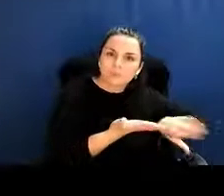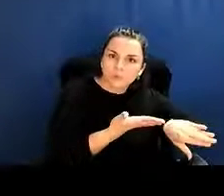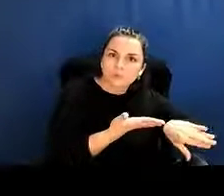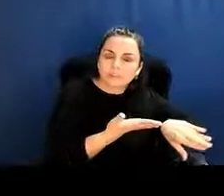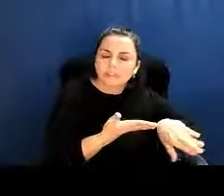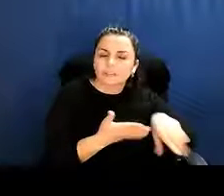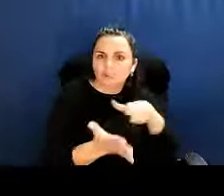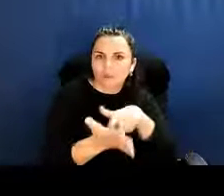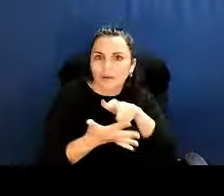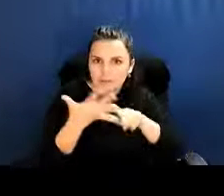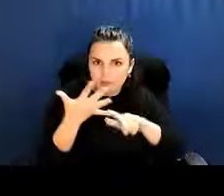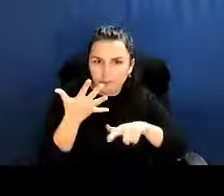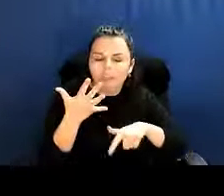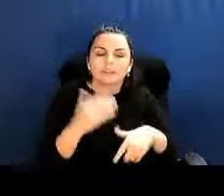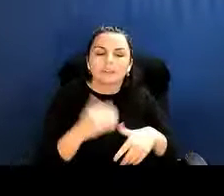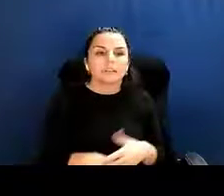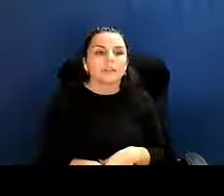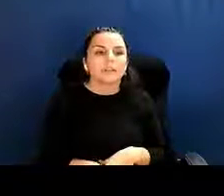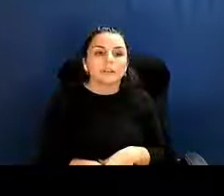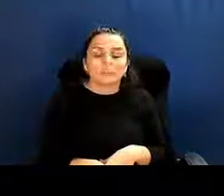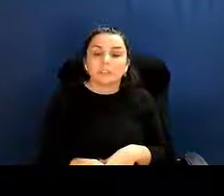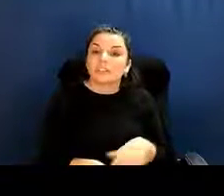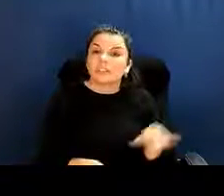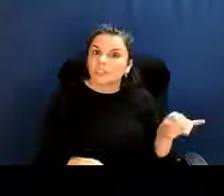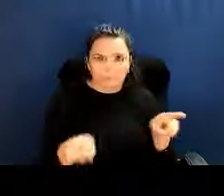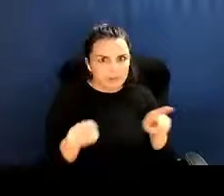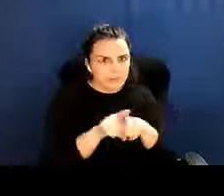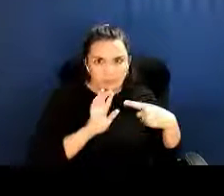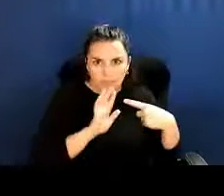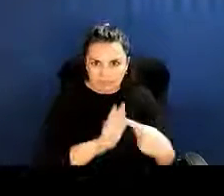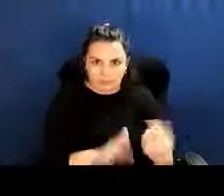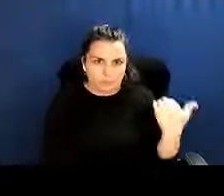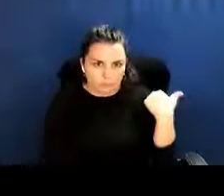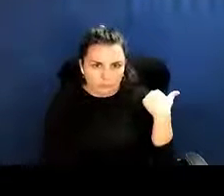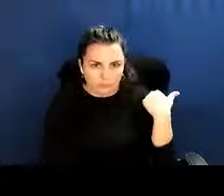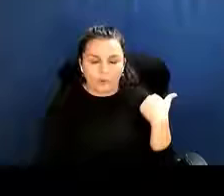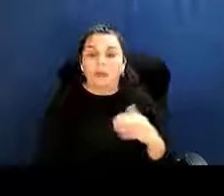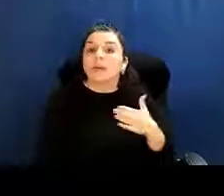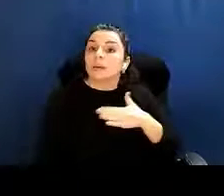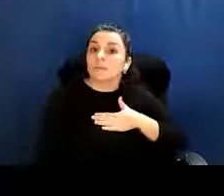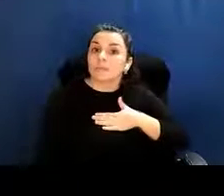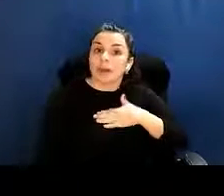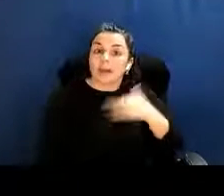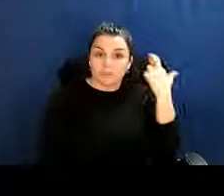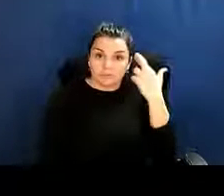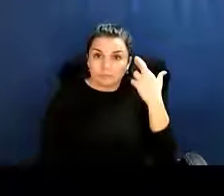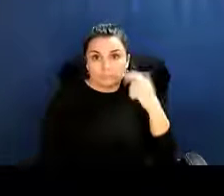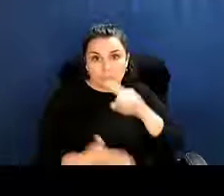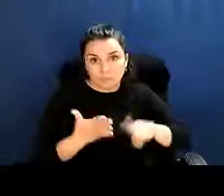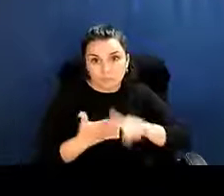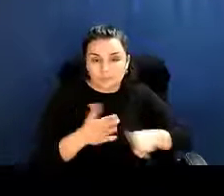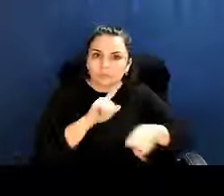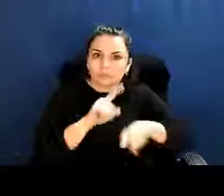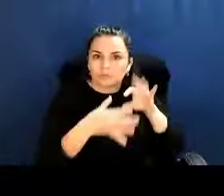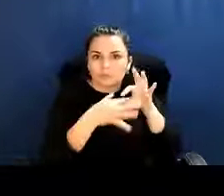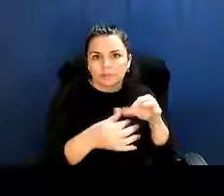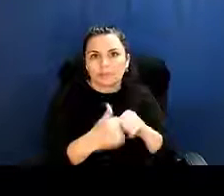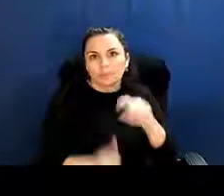So to go back to our example, if your research question pertains to teens in the general population,